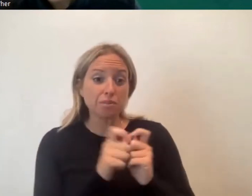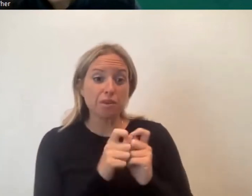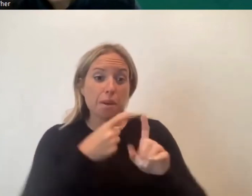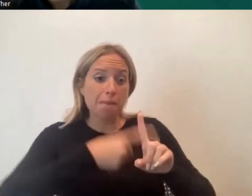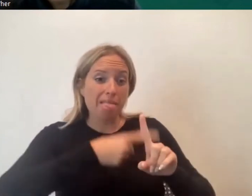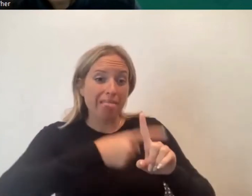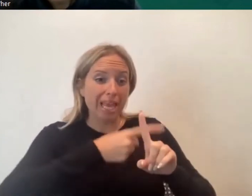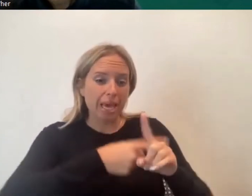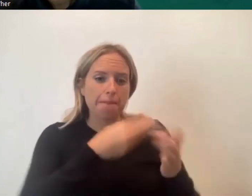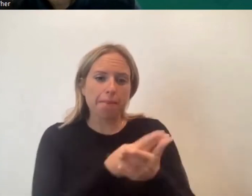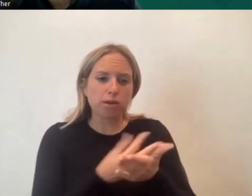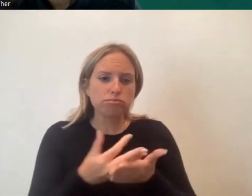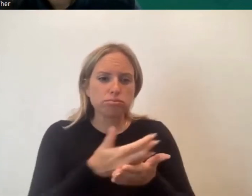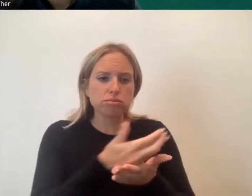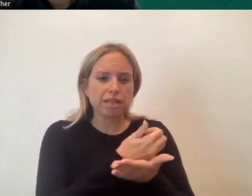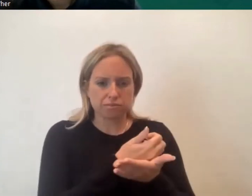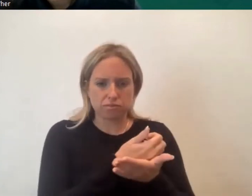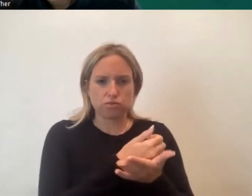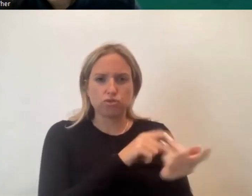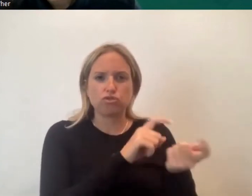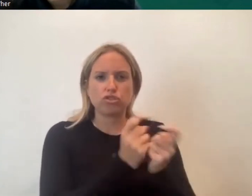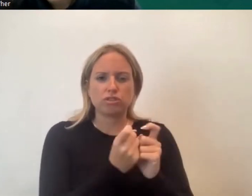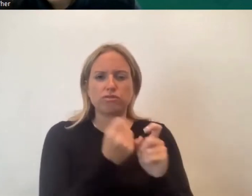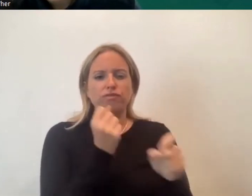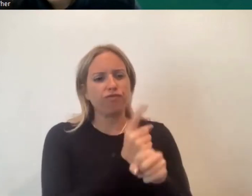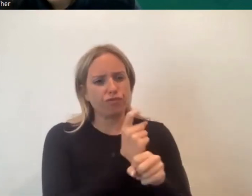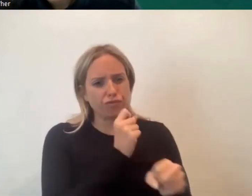It changes every year as it's adjusted for inflation.